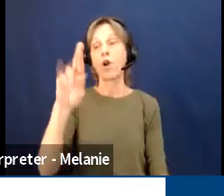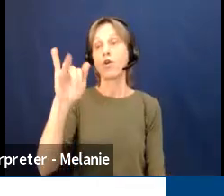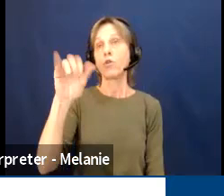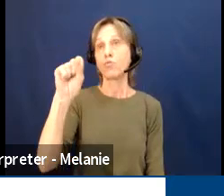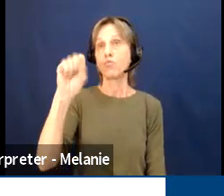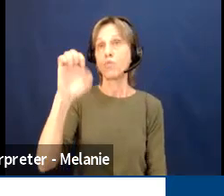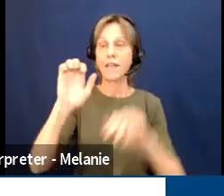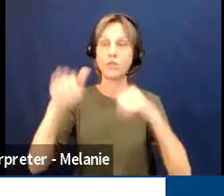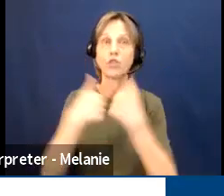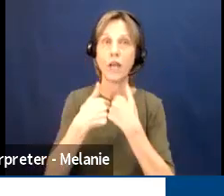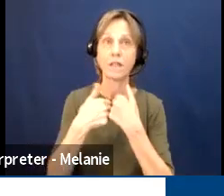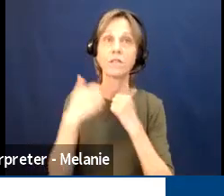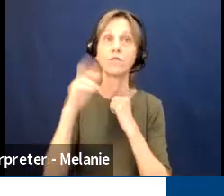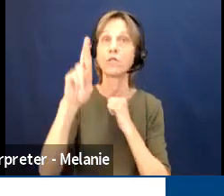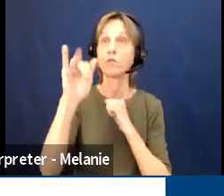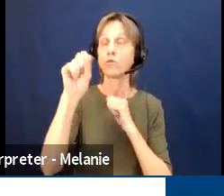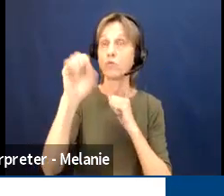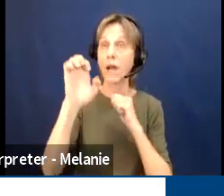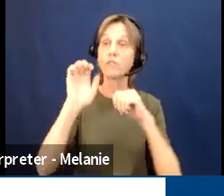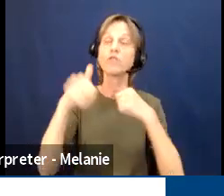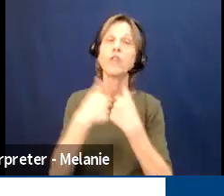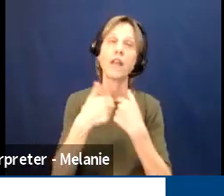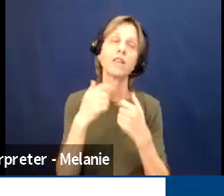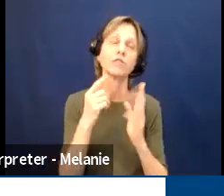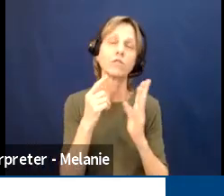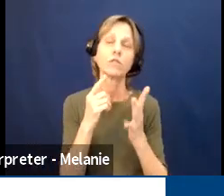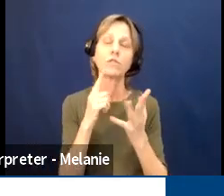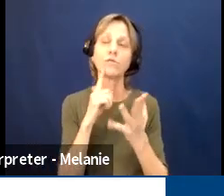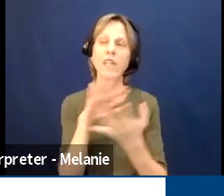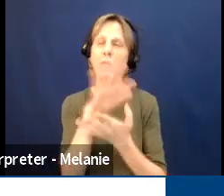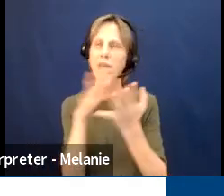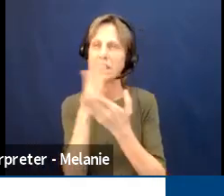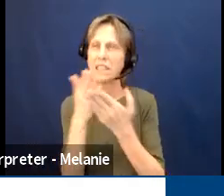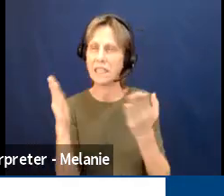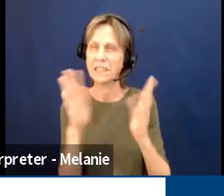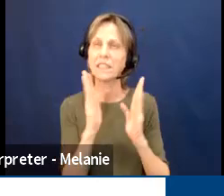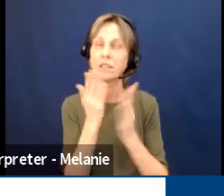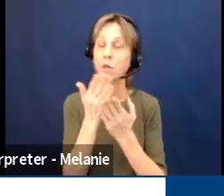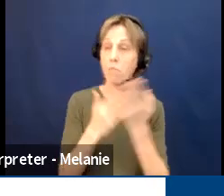is a kind of a mixture of things in part it's a classroom program kids study fires and natural